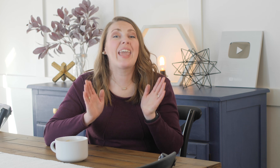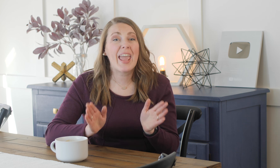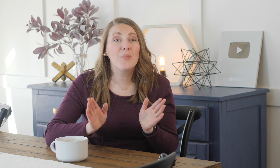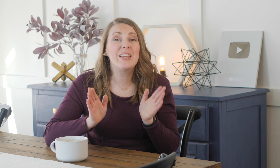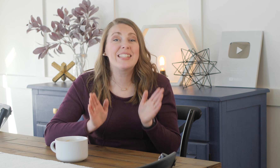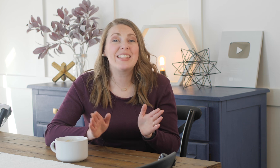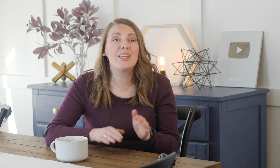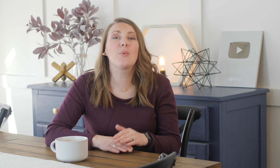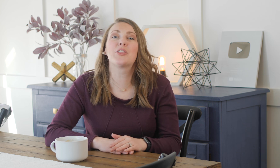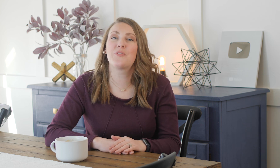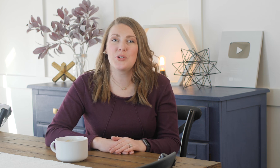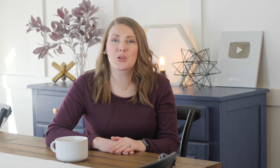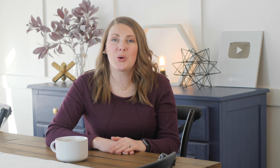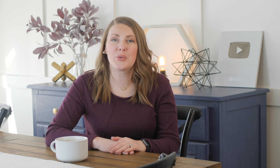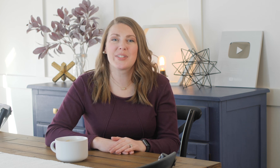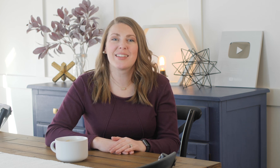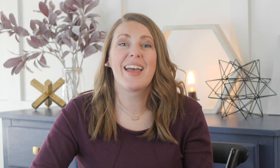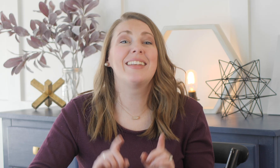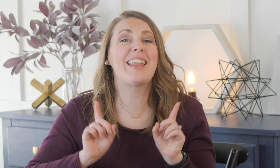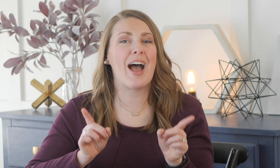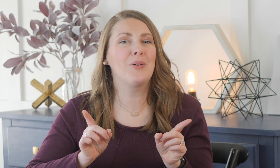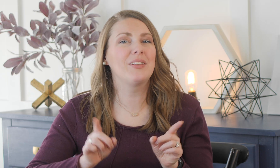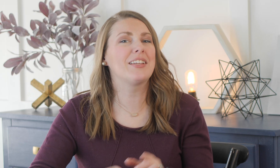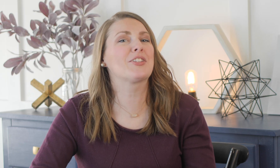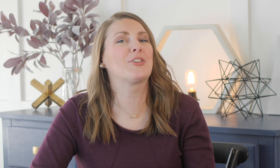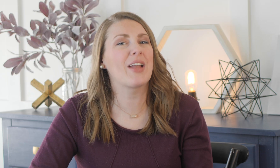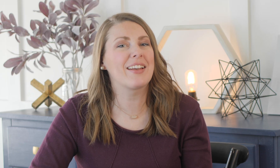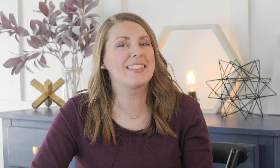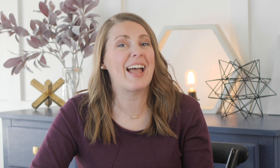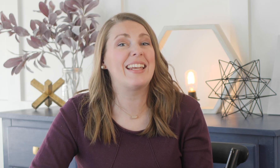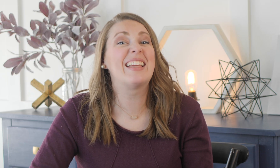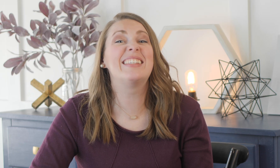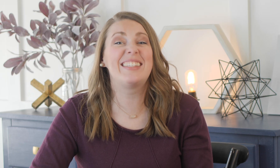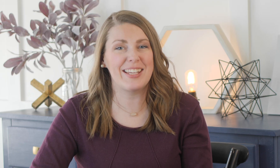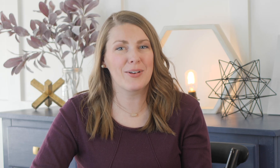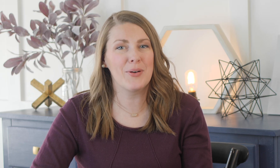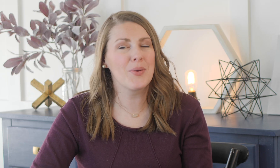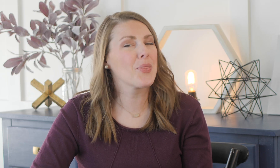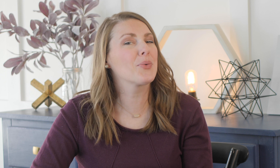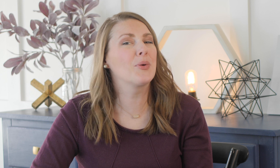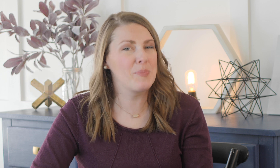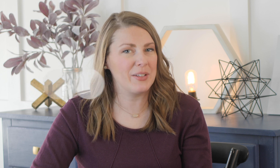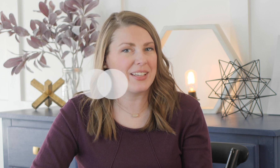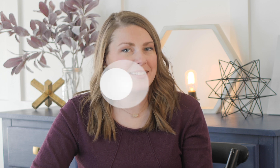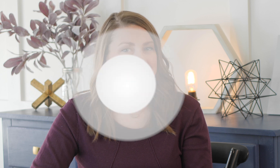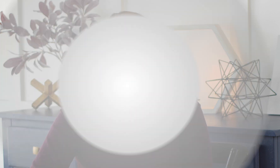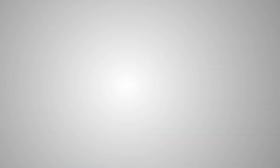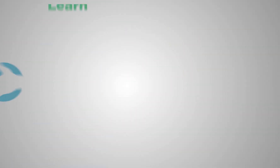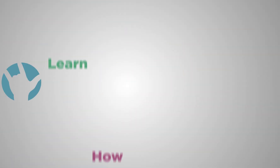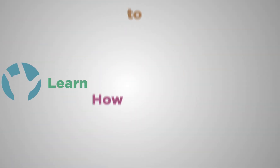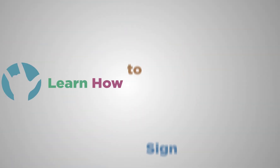can't wait to see what the future holds. Now let's learn how to sign zero through a billion.